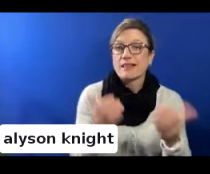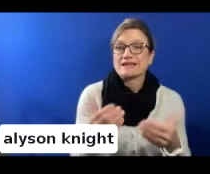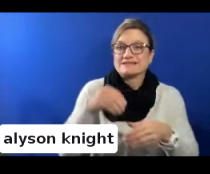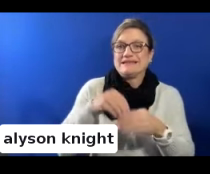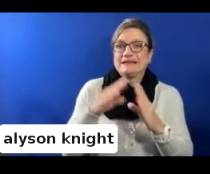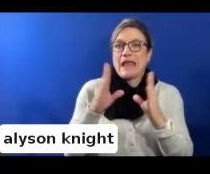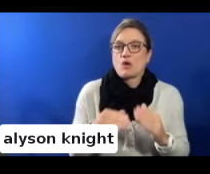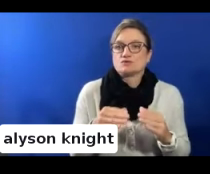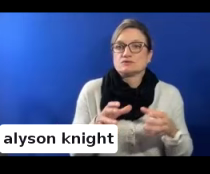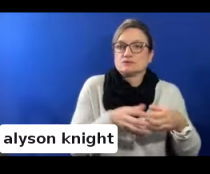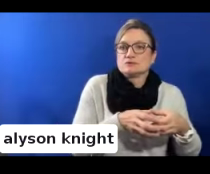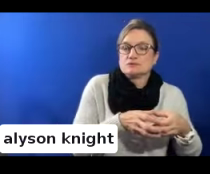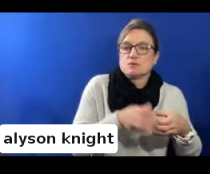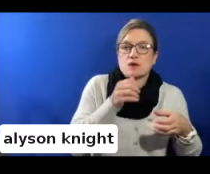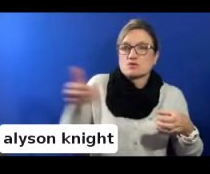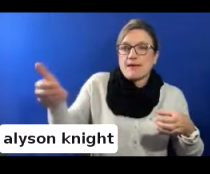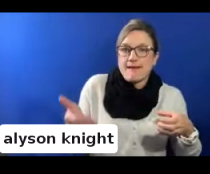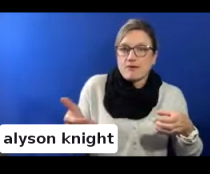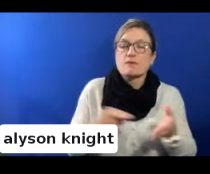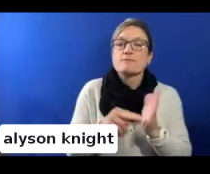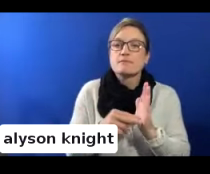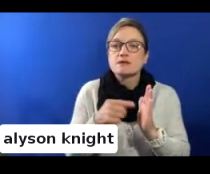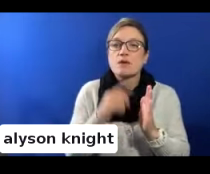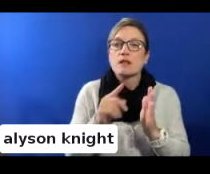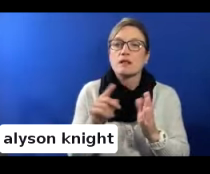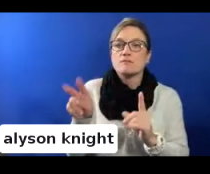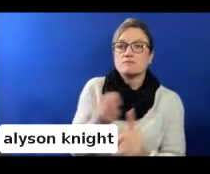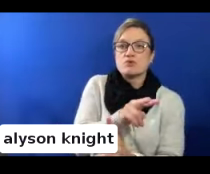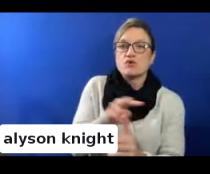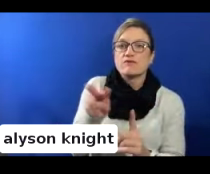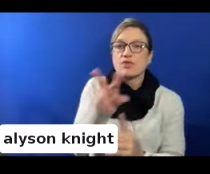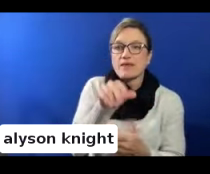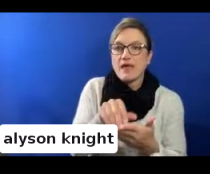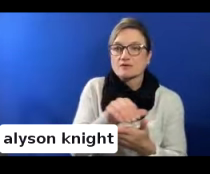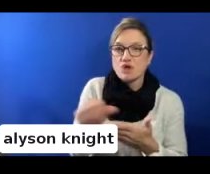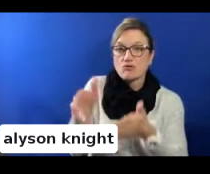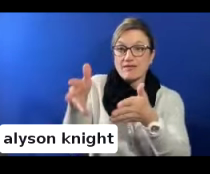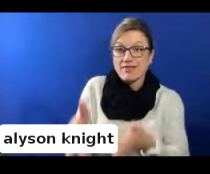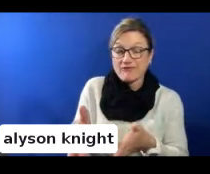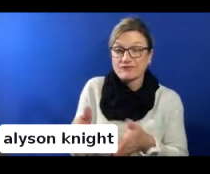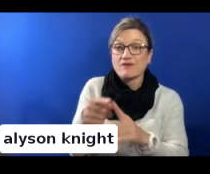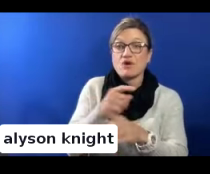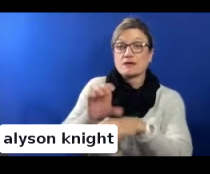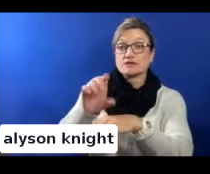As such, we would like to real reallocate the remaining $3,000 from consultant line.